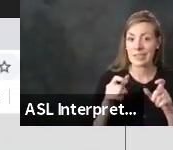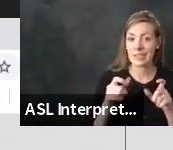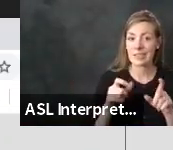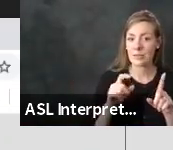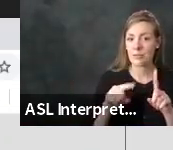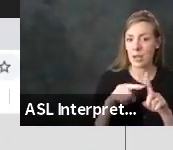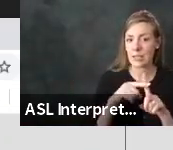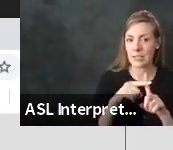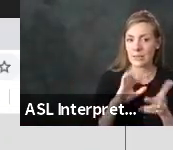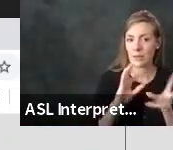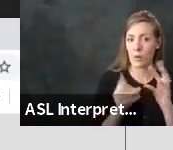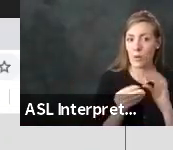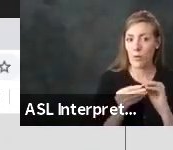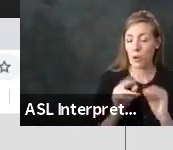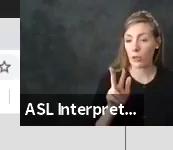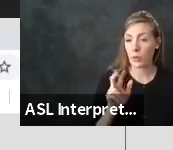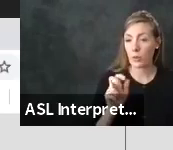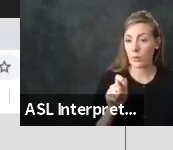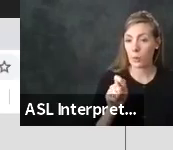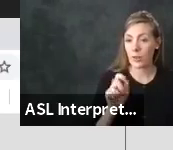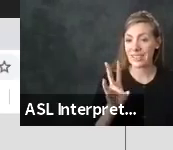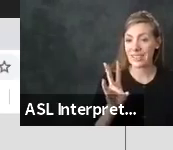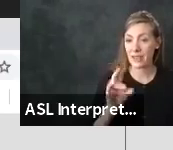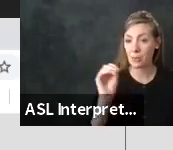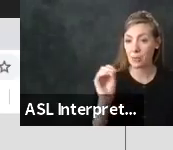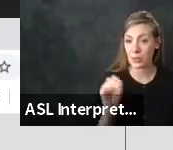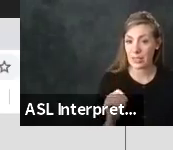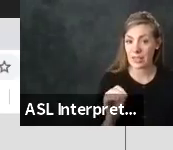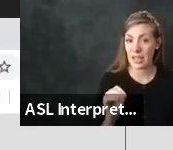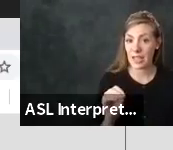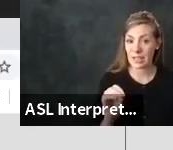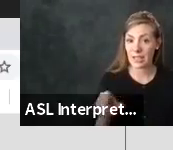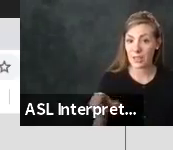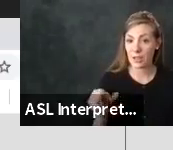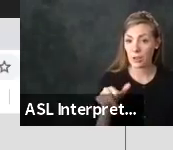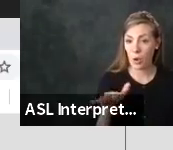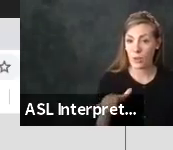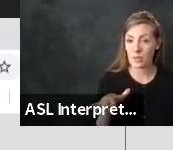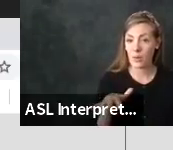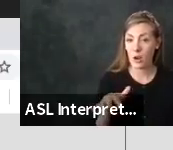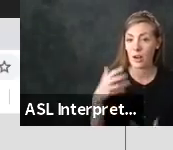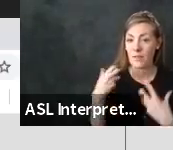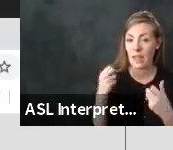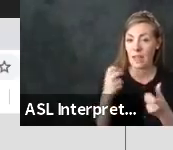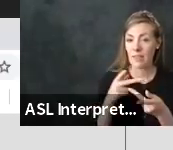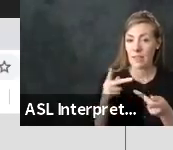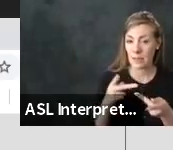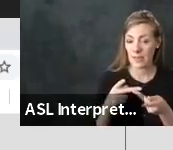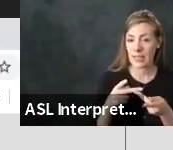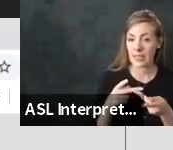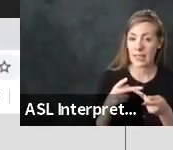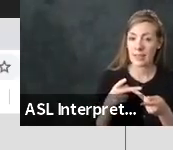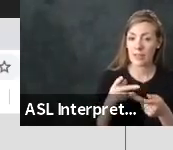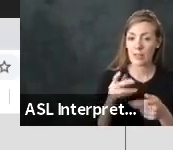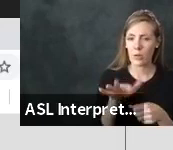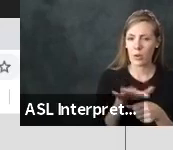we're at 3.7% in the lowest quartile of the Healthy Places Index. So those areas of the county where